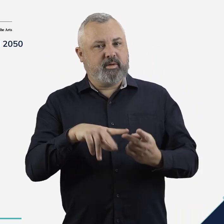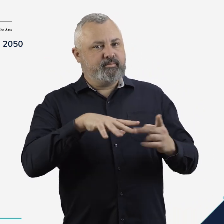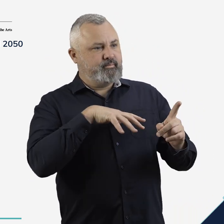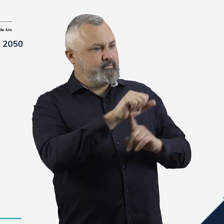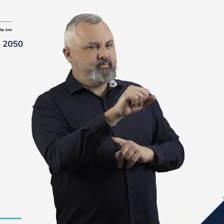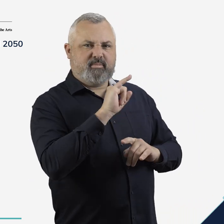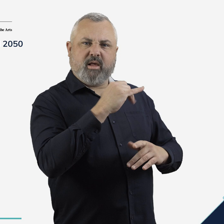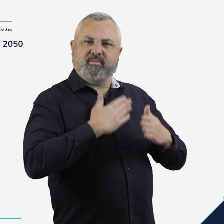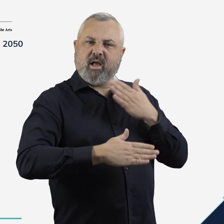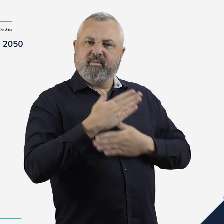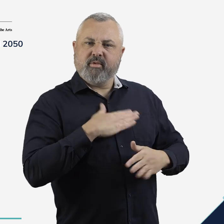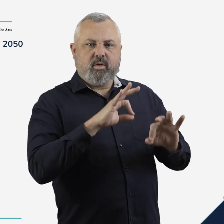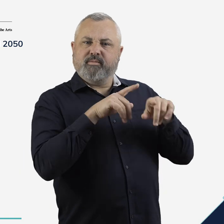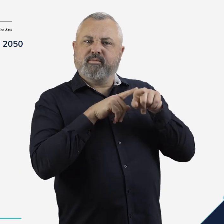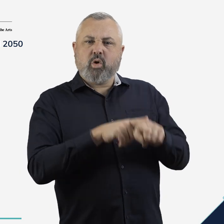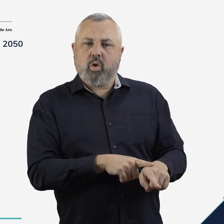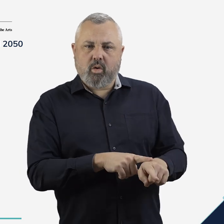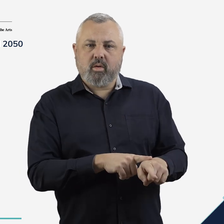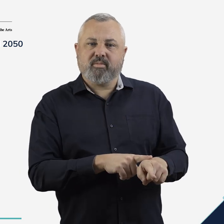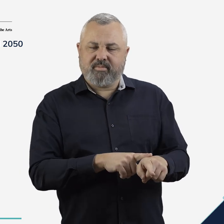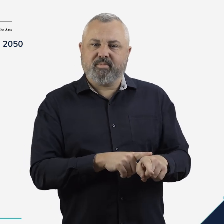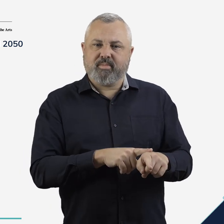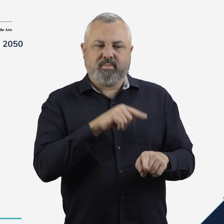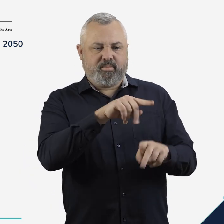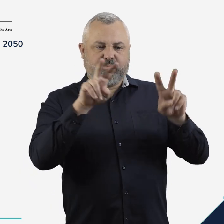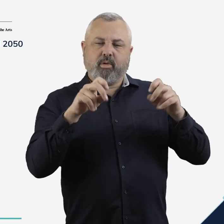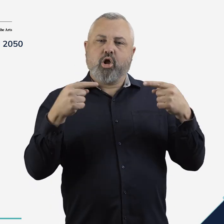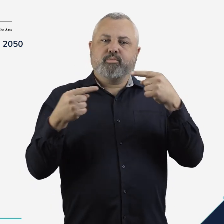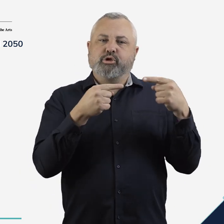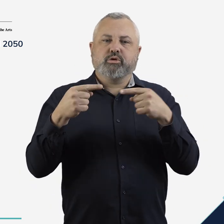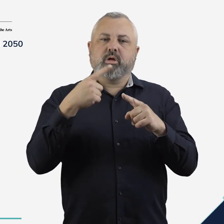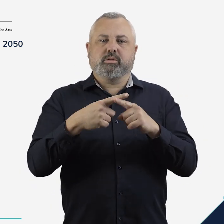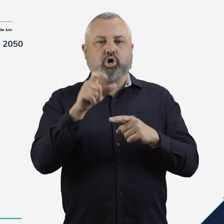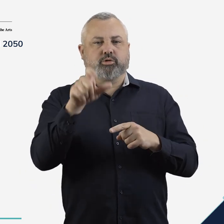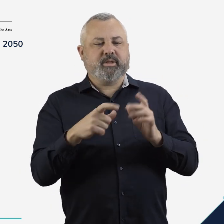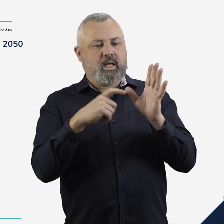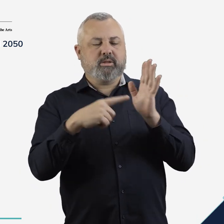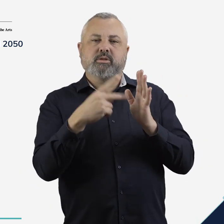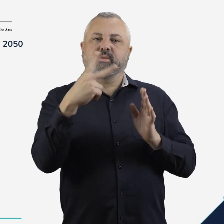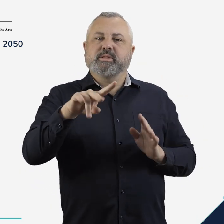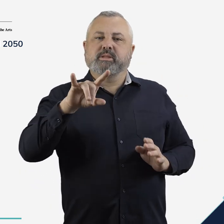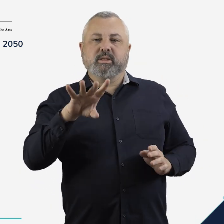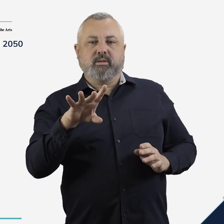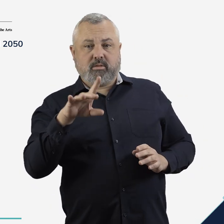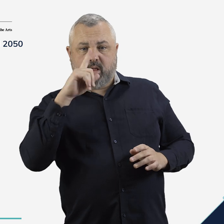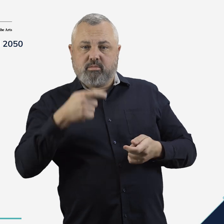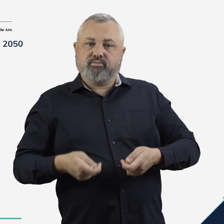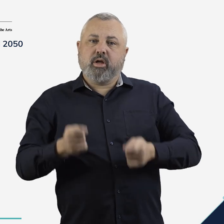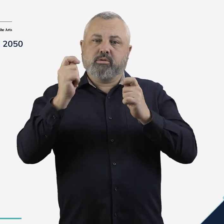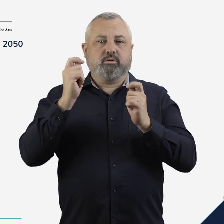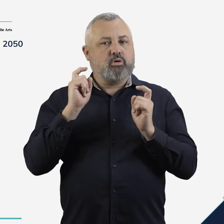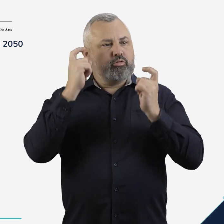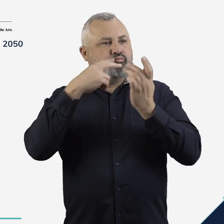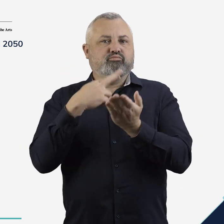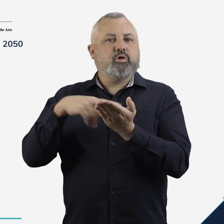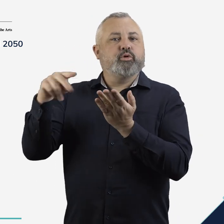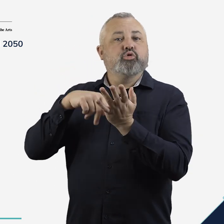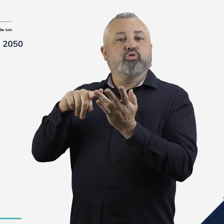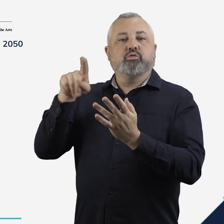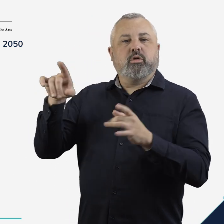refer instances of misconduct that may raise concerns under the Competition and Consumer Act 2010 to the